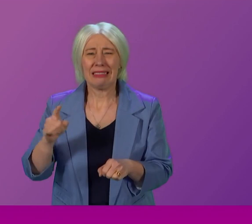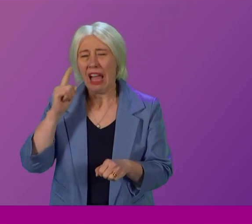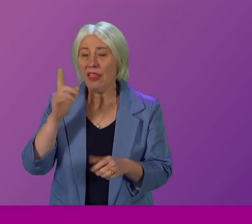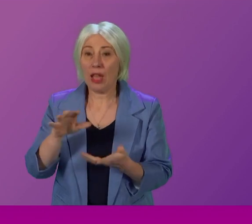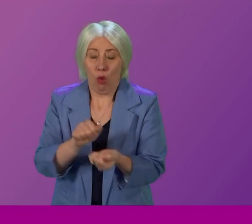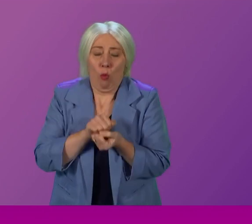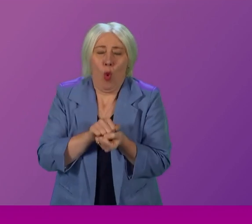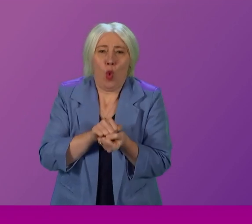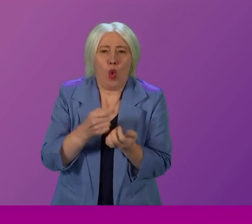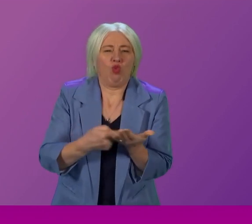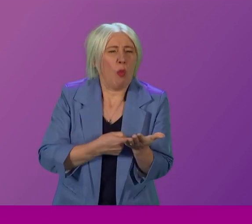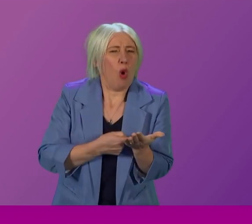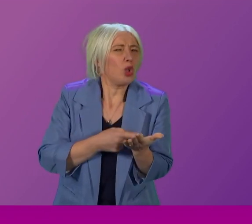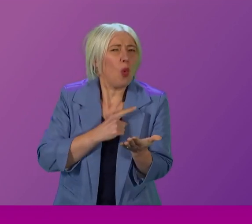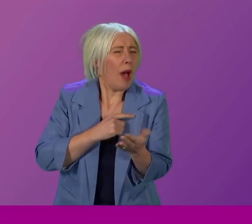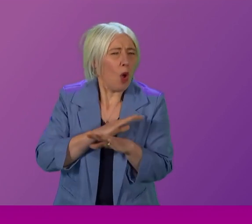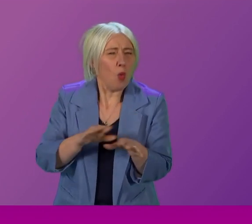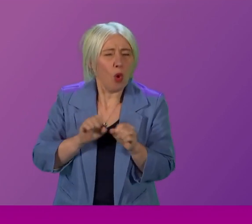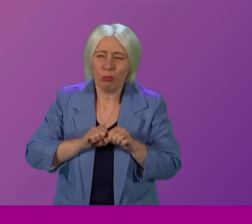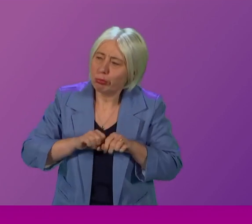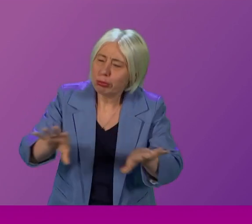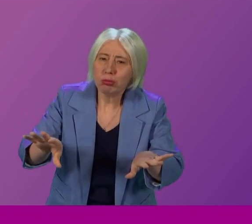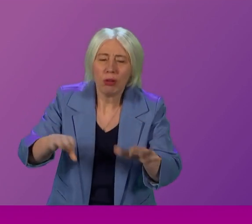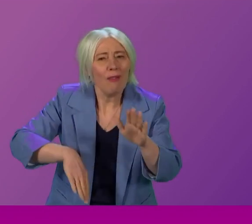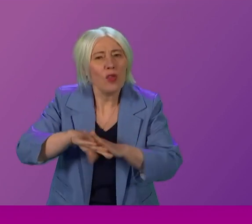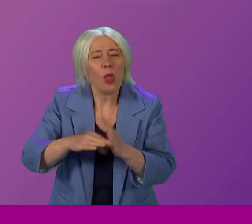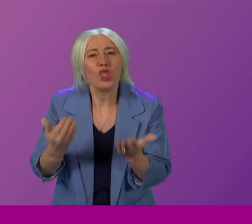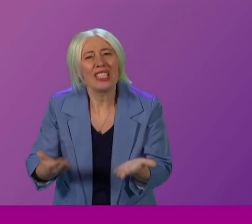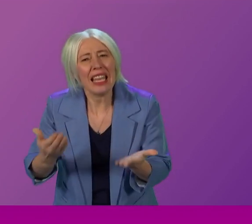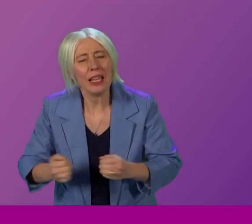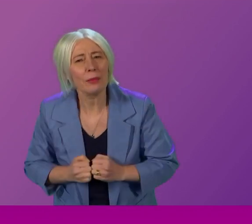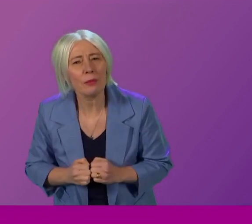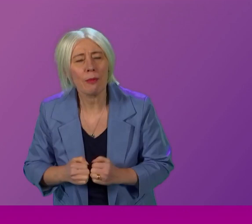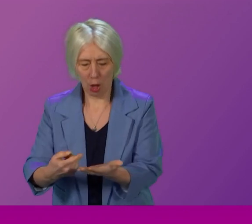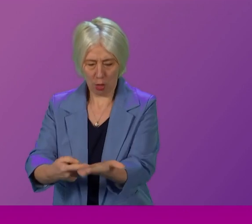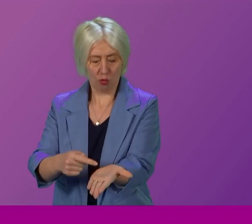because she is not willing to issue it in full today. The report findings, we are told,